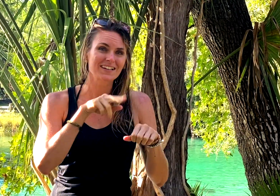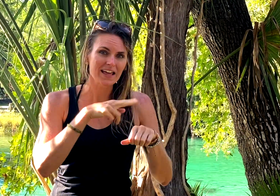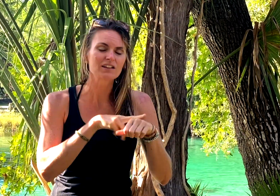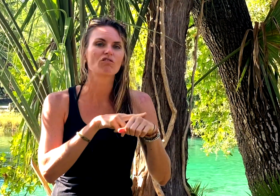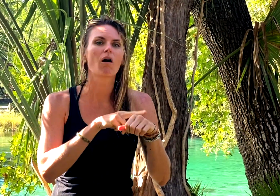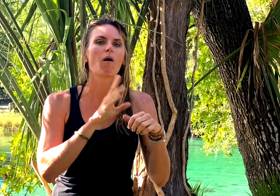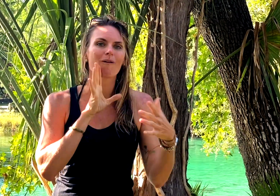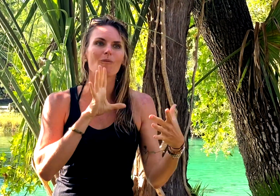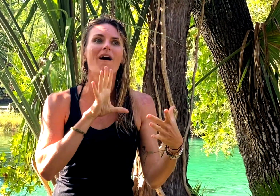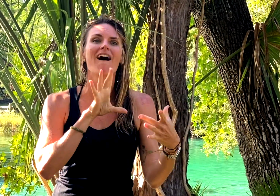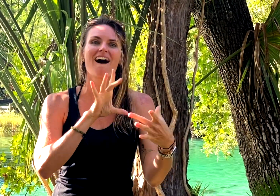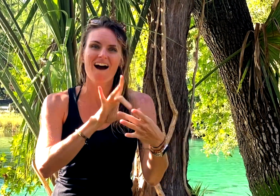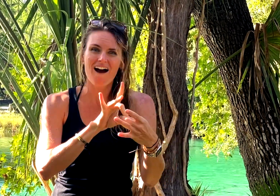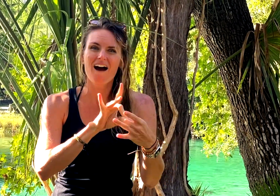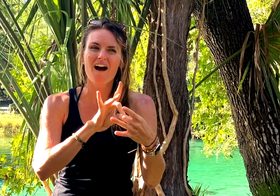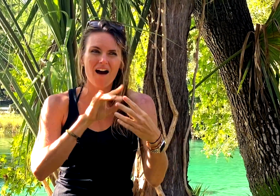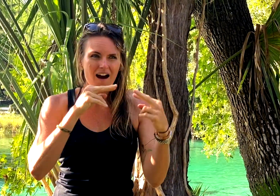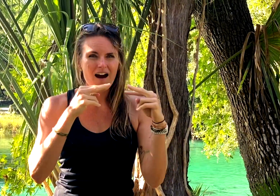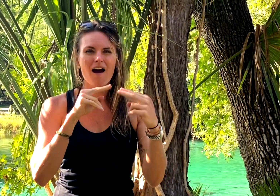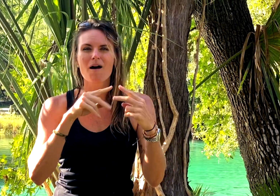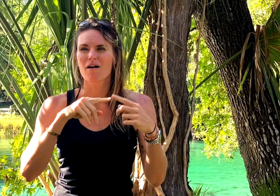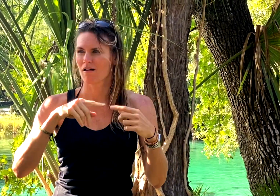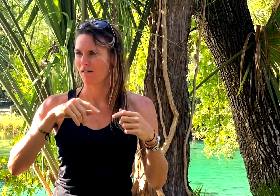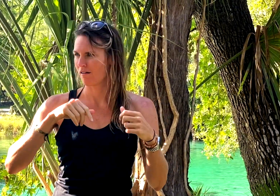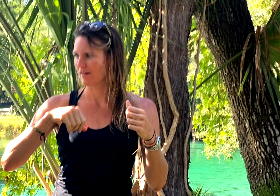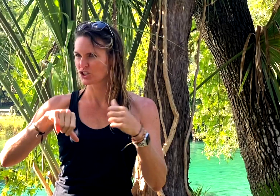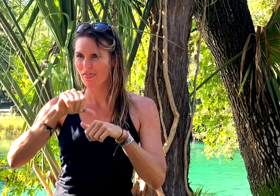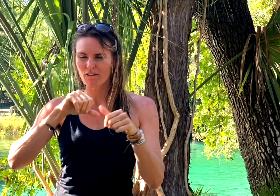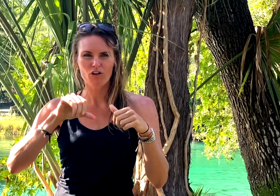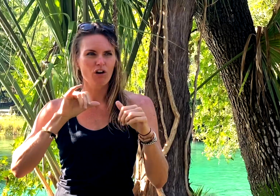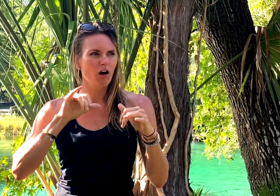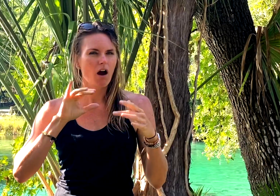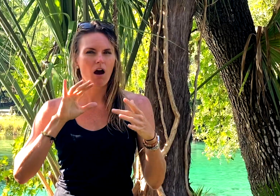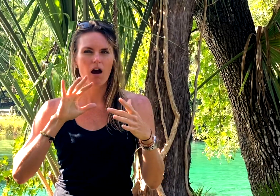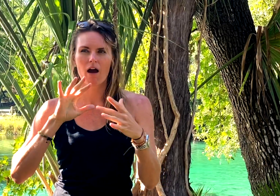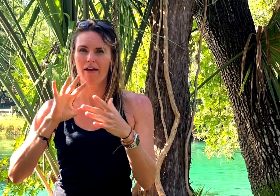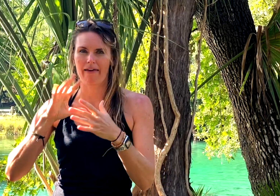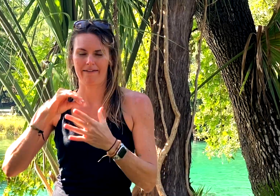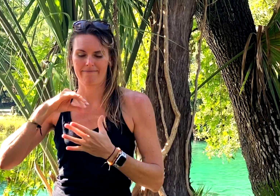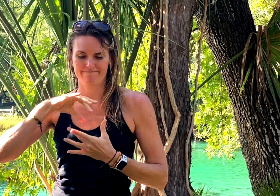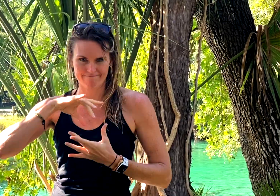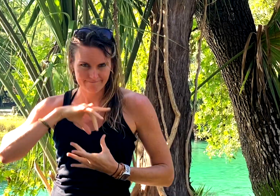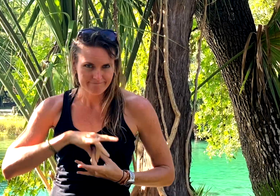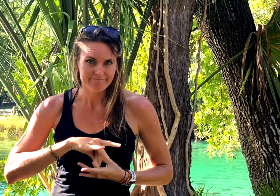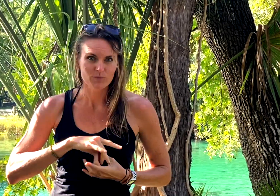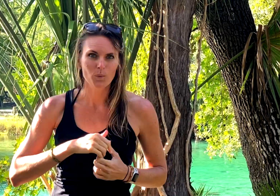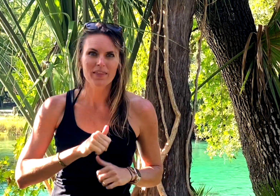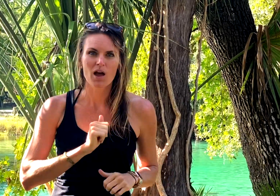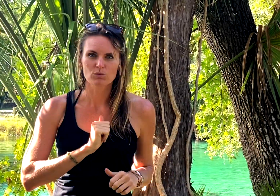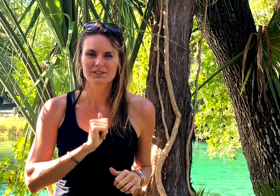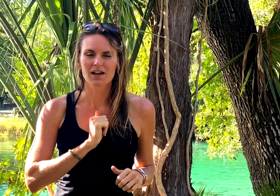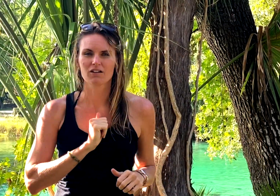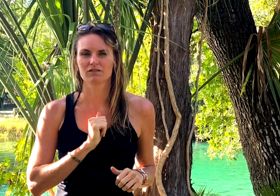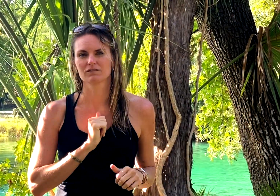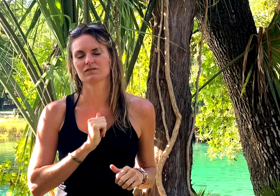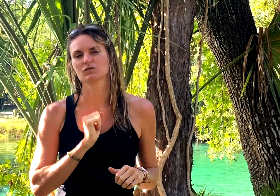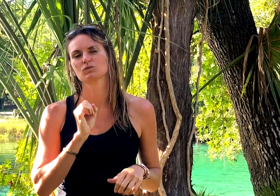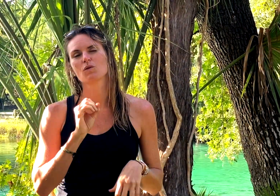As we engage in Forest Therapy, we reconnect with nature, with each other, and within our